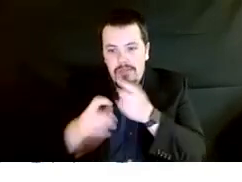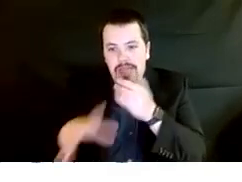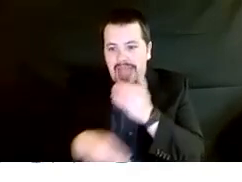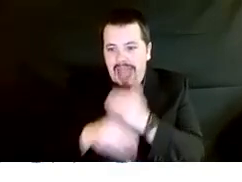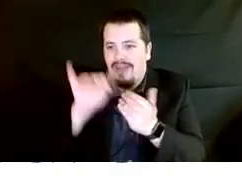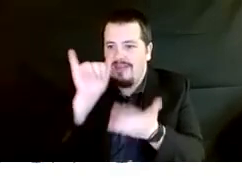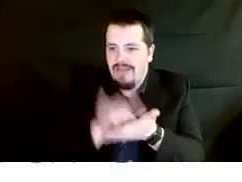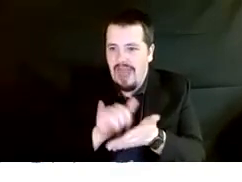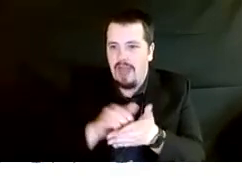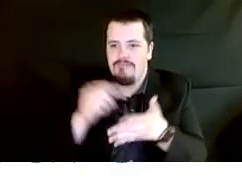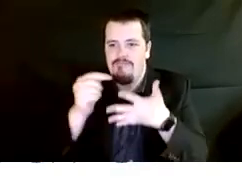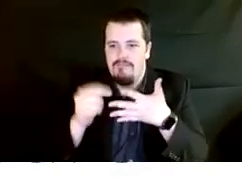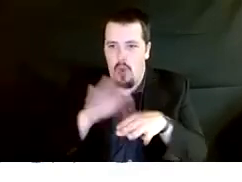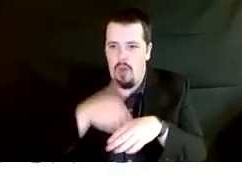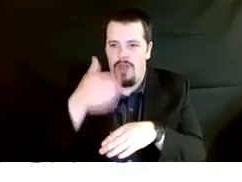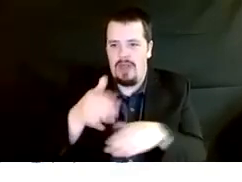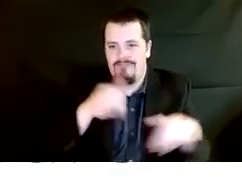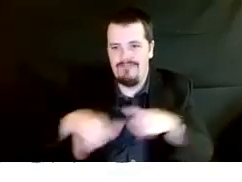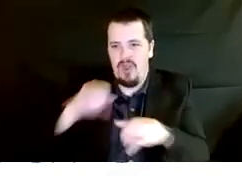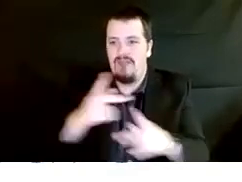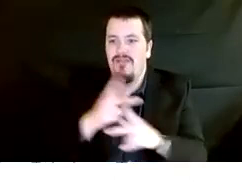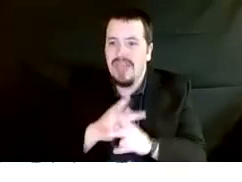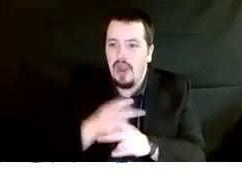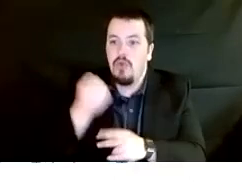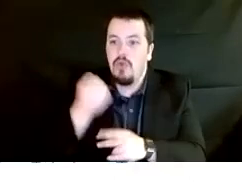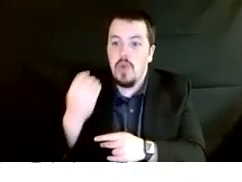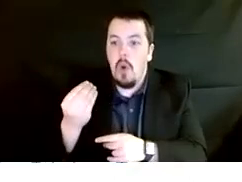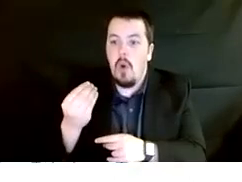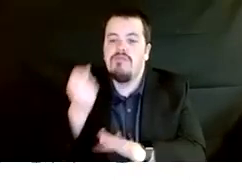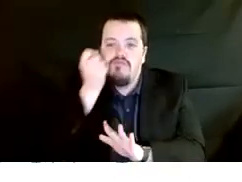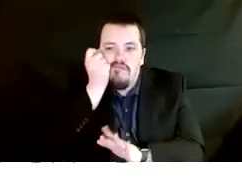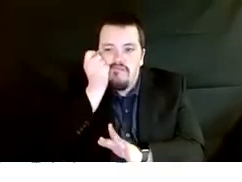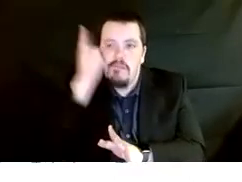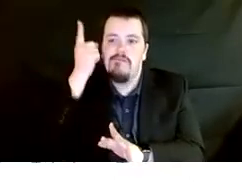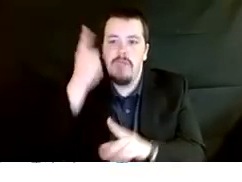in the standards of care so that uh there was an understanding from the very beginning people with